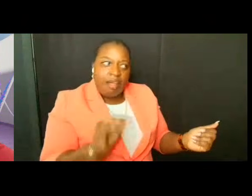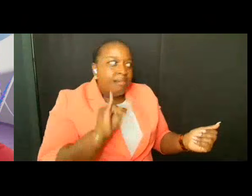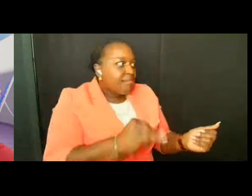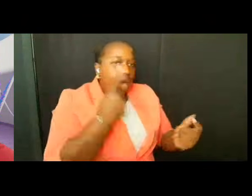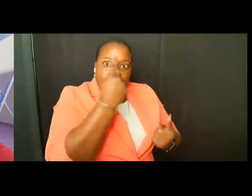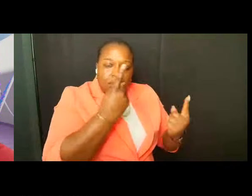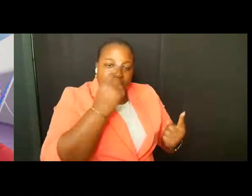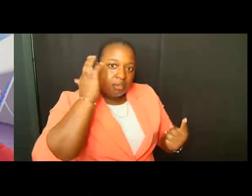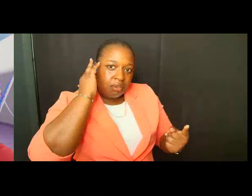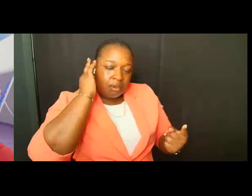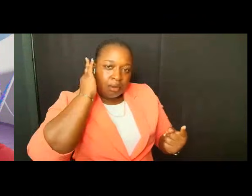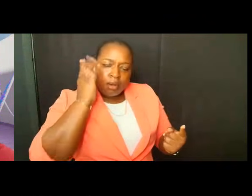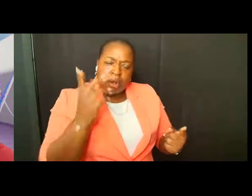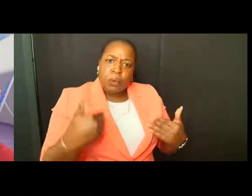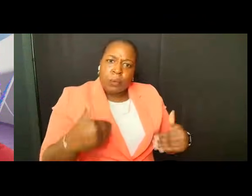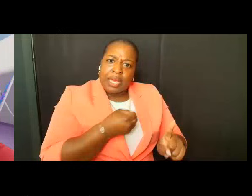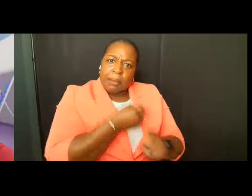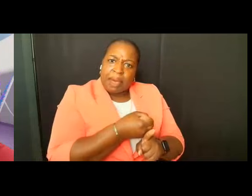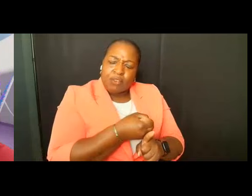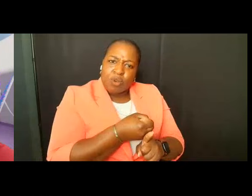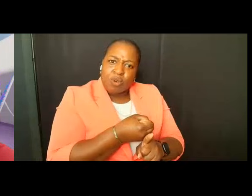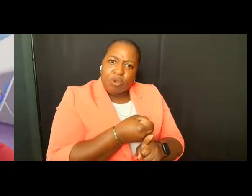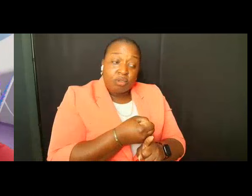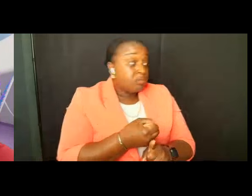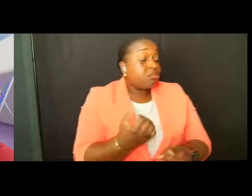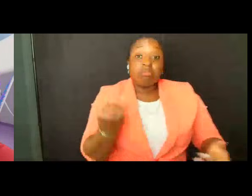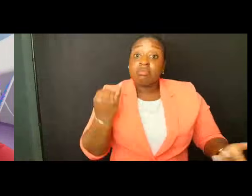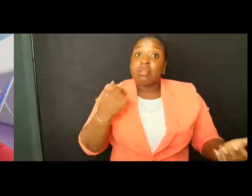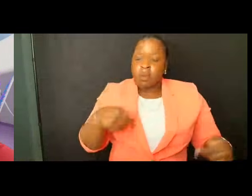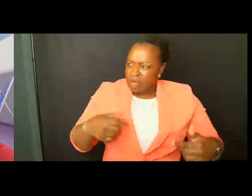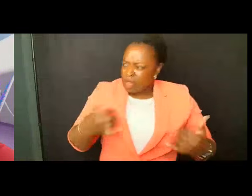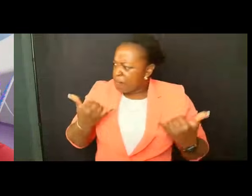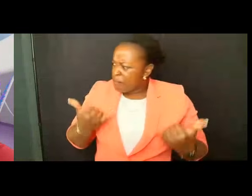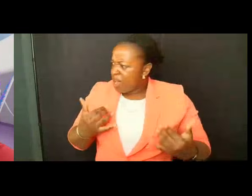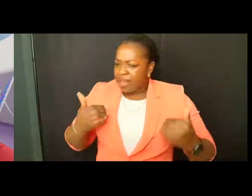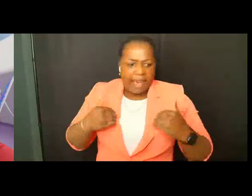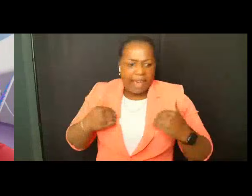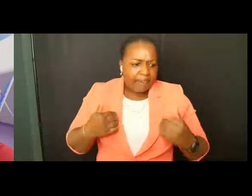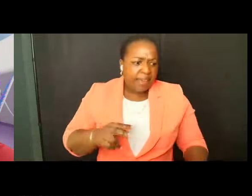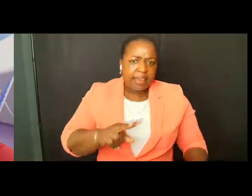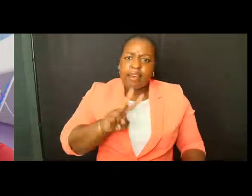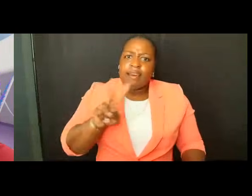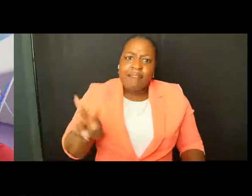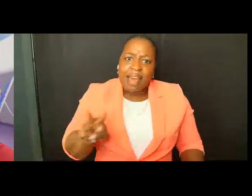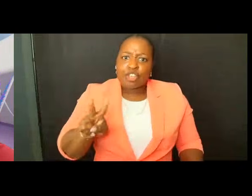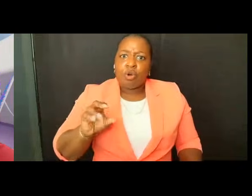now what? What do I do with myself?" And we -- this is completely unexplored. We have exactly